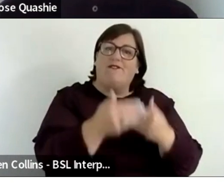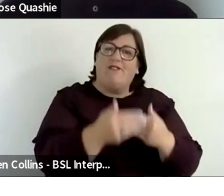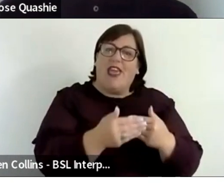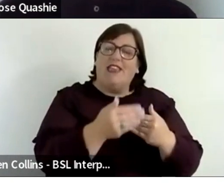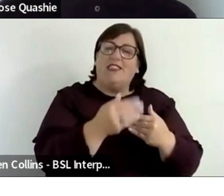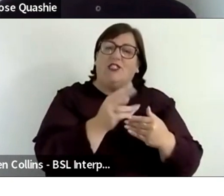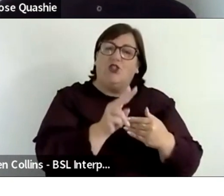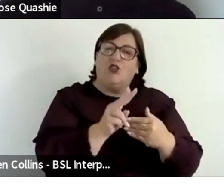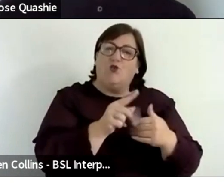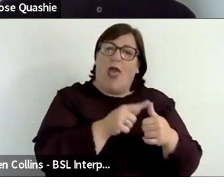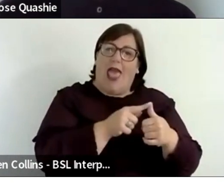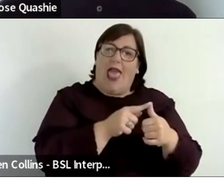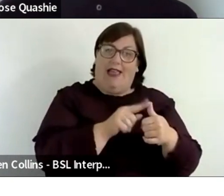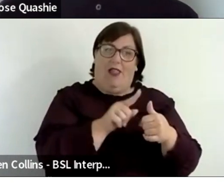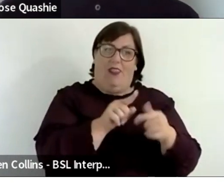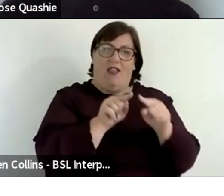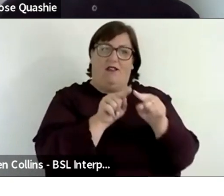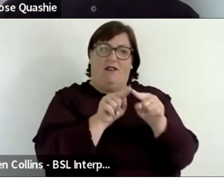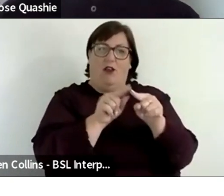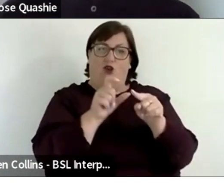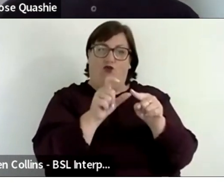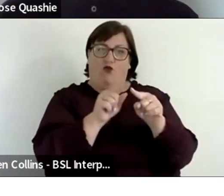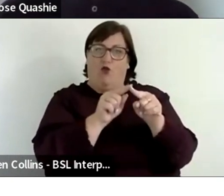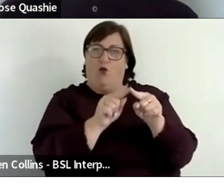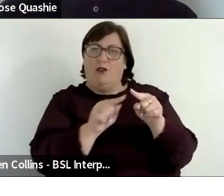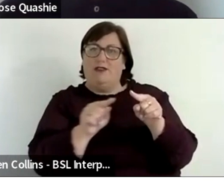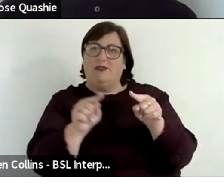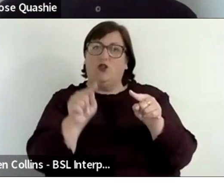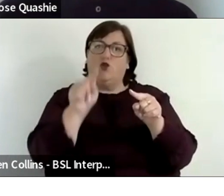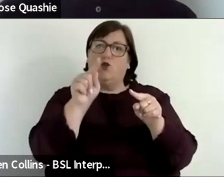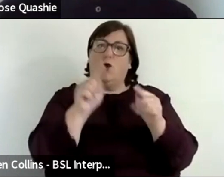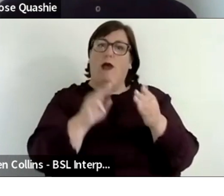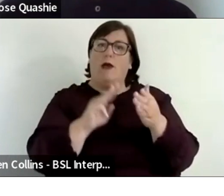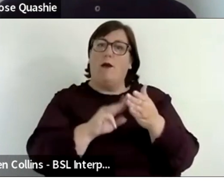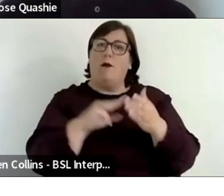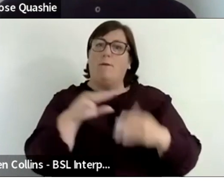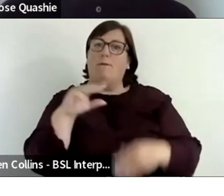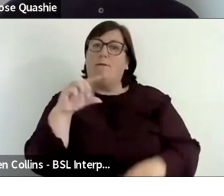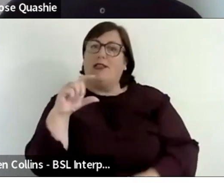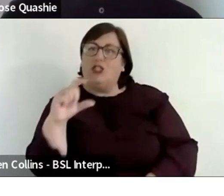from Crewe to Manchester and connectivity to Leeds.